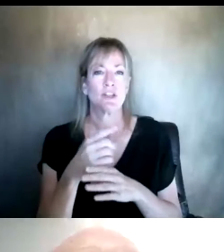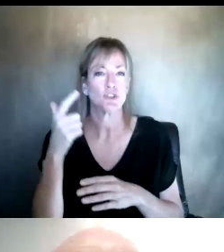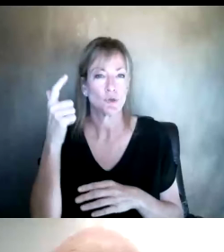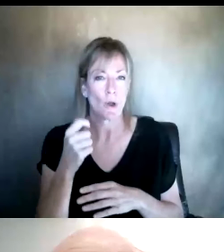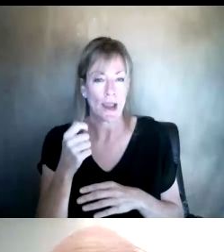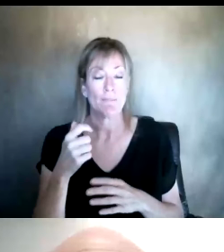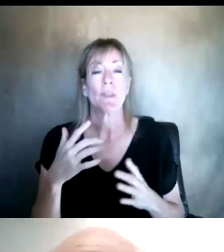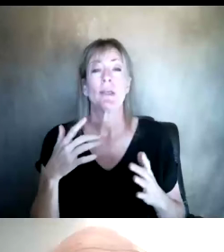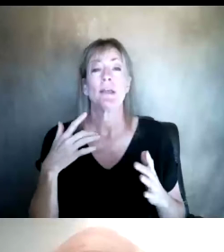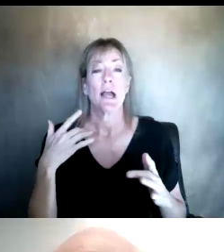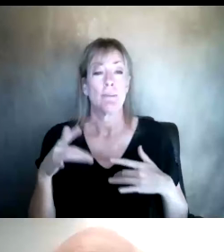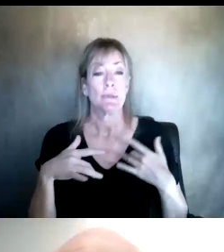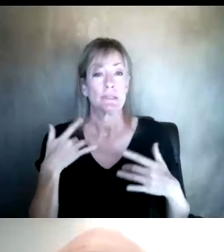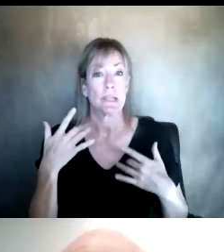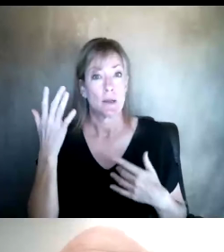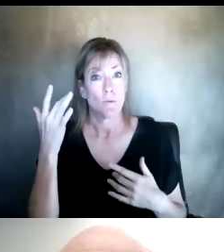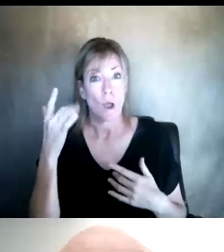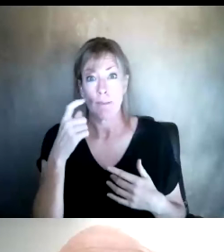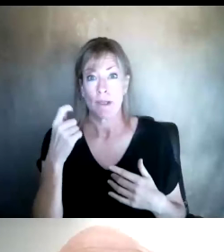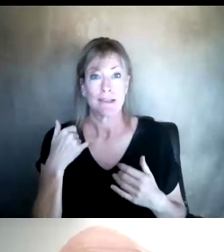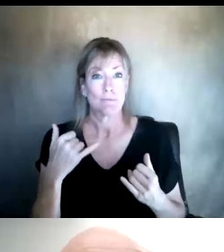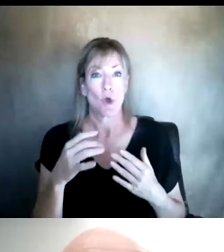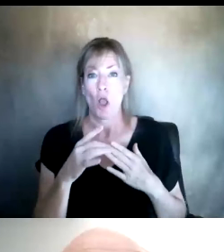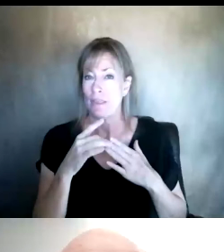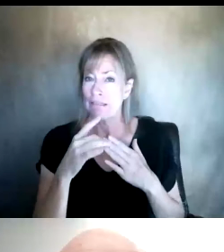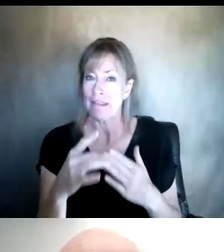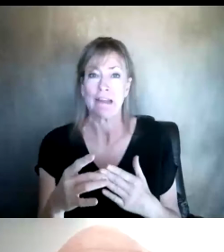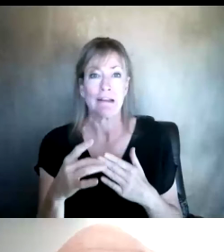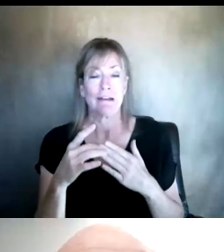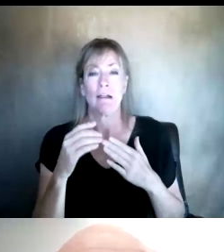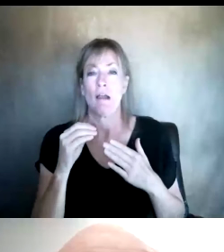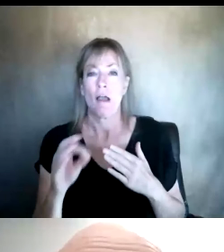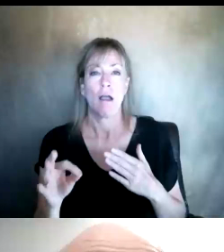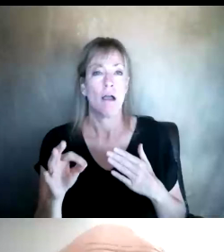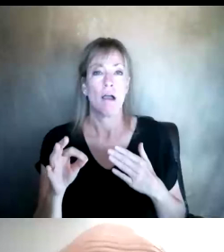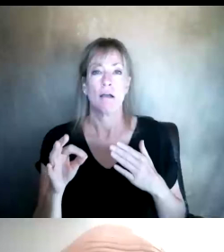I AM EXCITED ABOUT THIS BECAUSE WE ARE ON THE CUSP OF REVISING